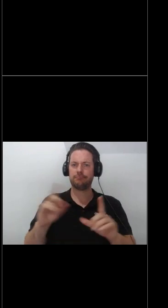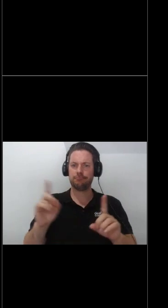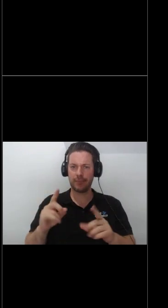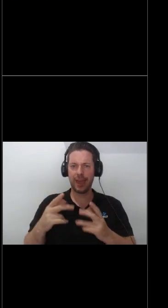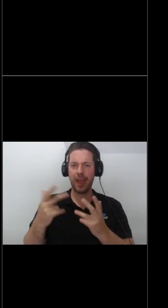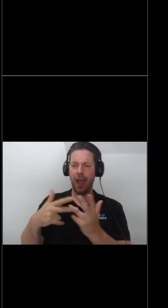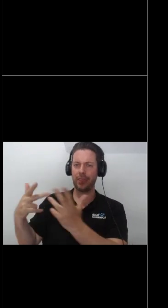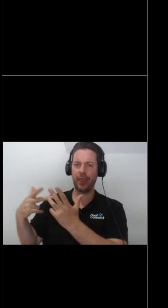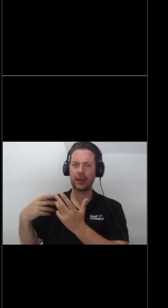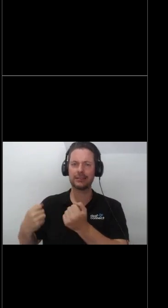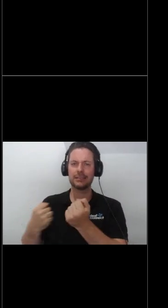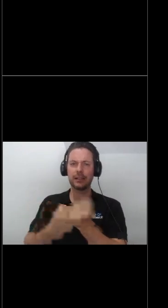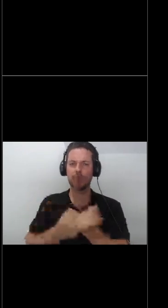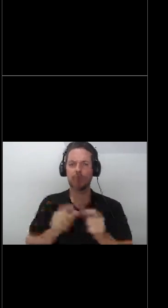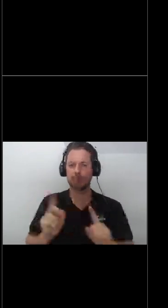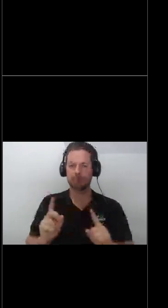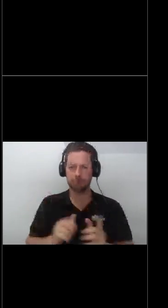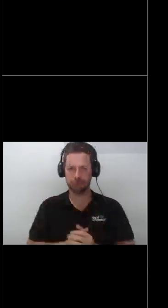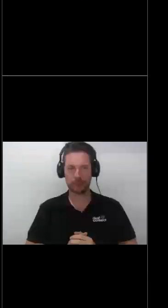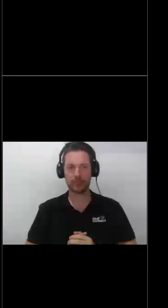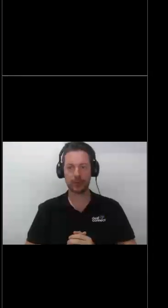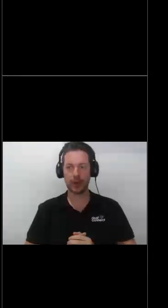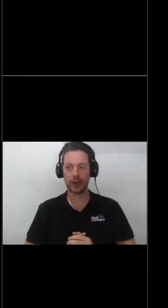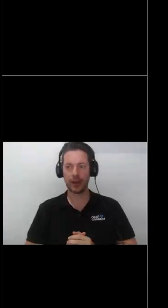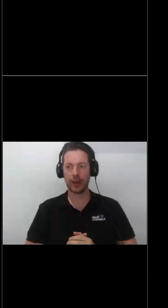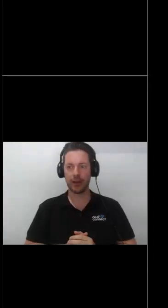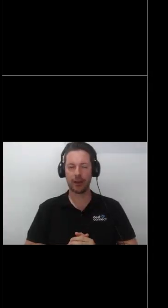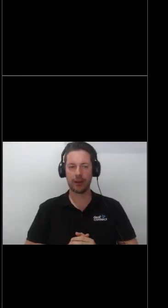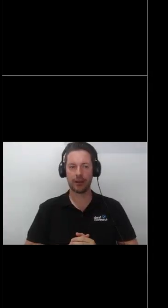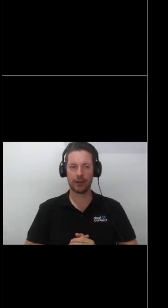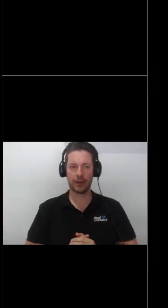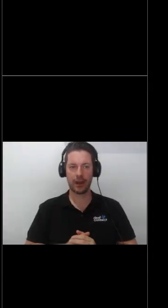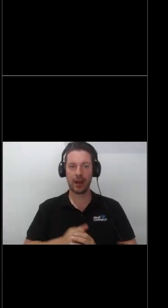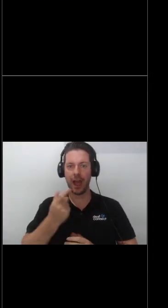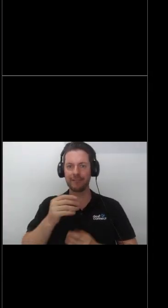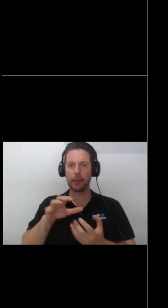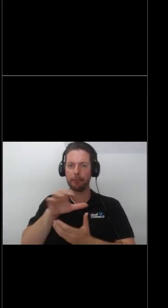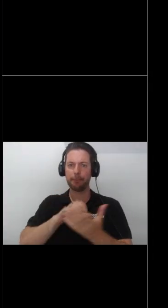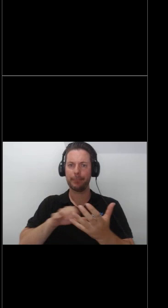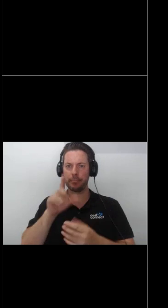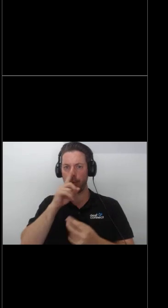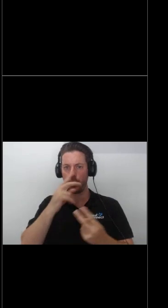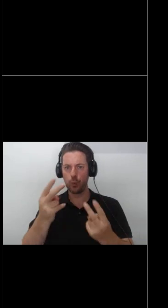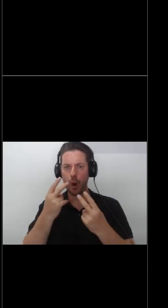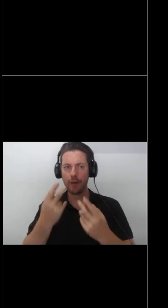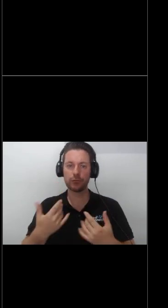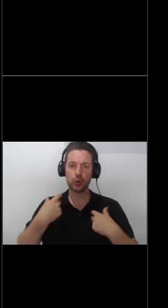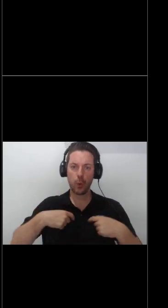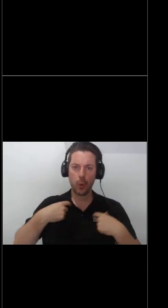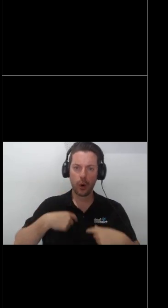Now, I do appreciate we've got a mixture in the audience. I see We've got some social workers support workers and a fair